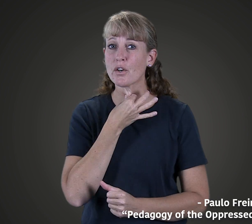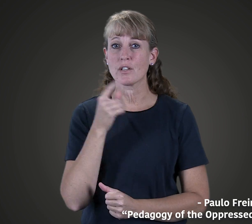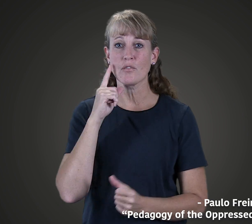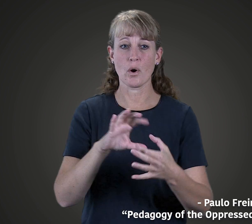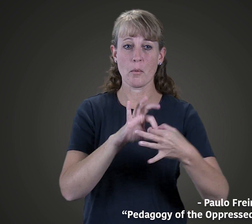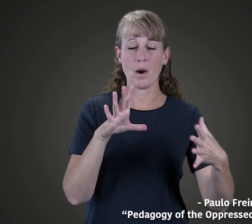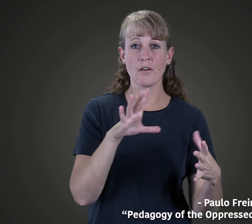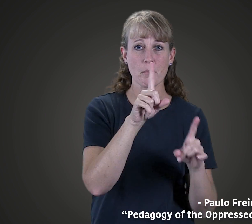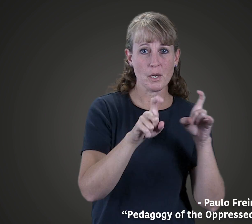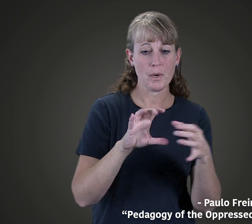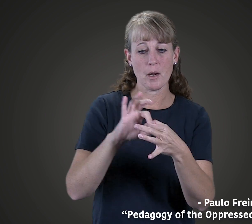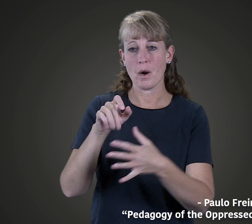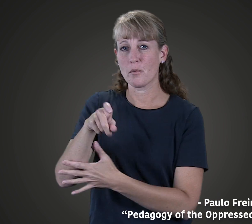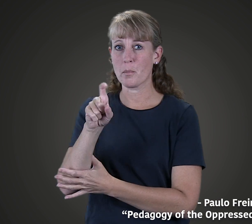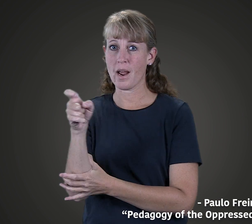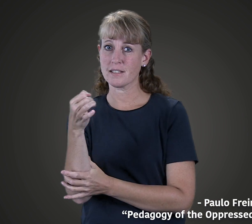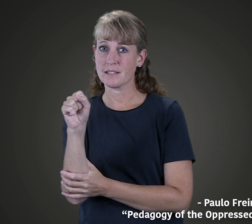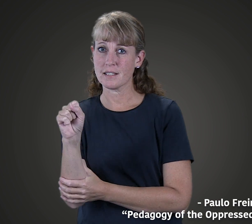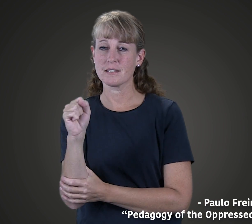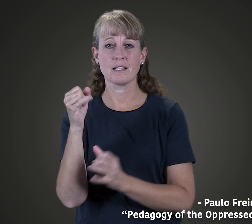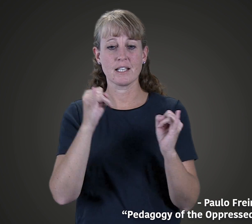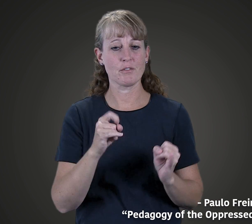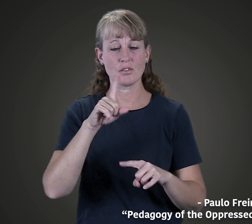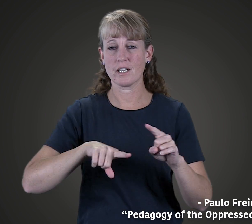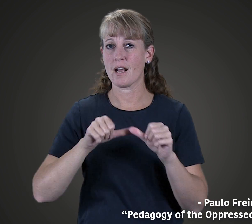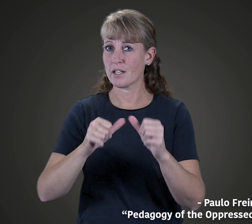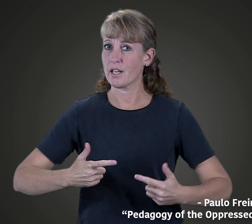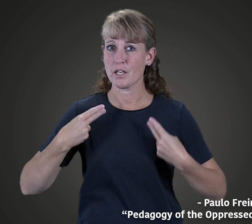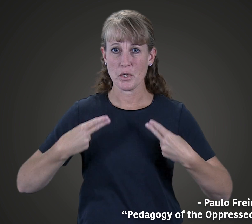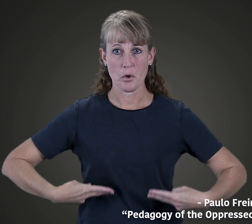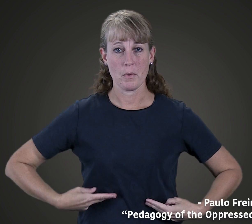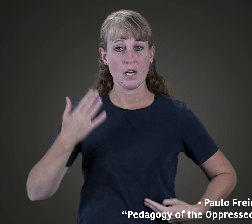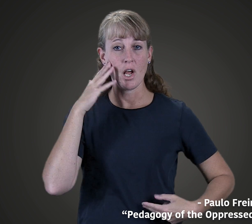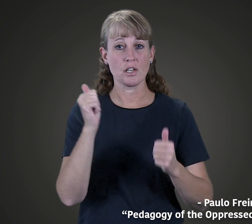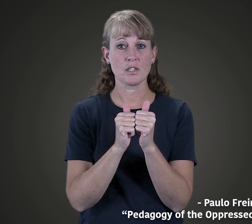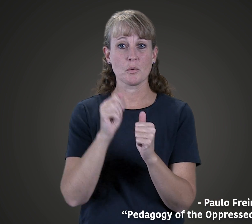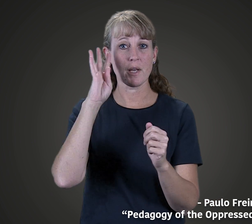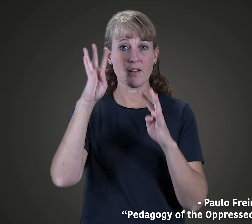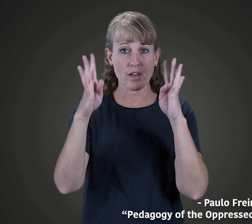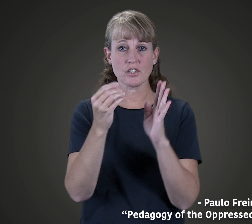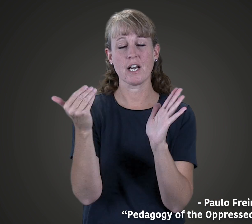“For apart from inquiry, apart from praxis, individuals cannot be truly human. Knowledge emerges only through invention and re-invention,